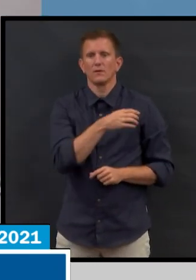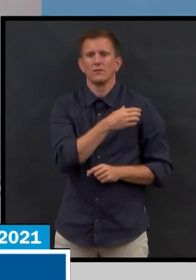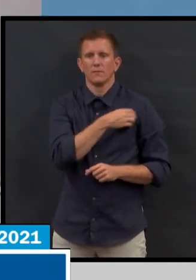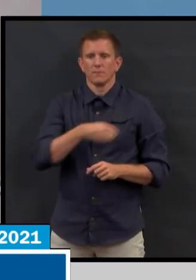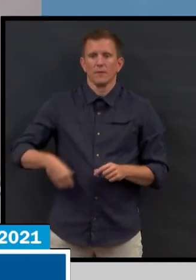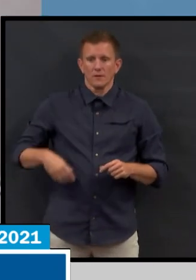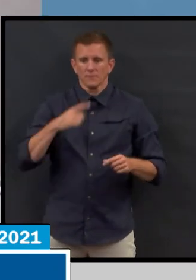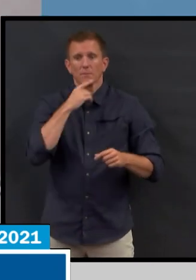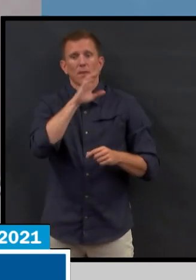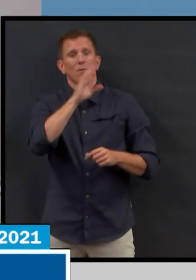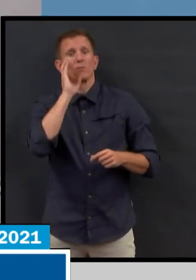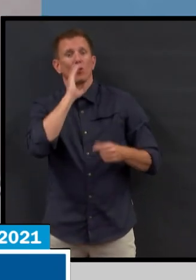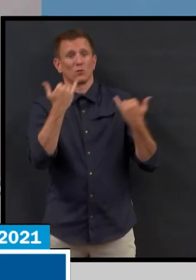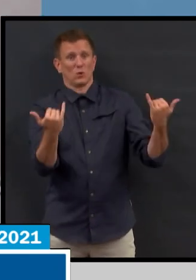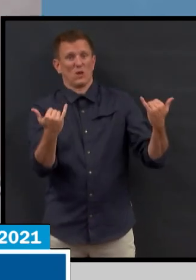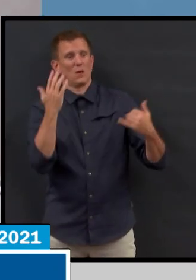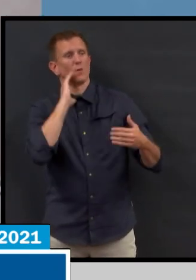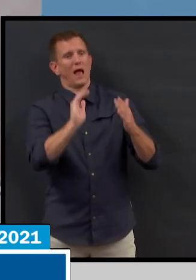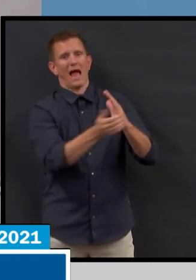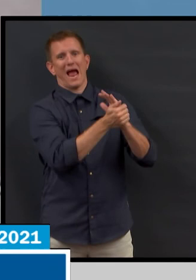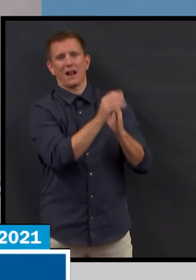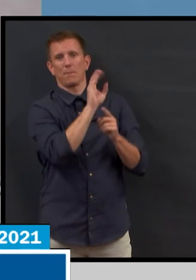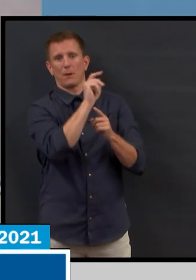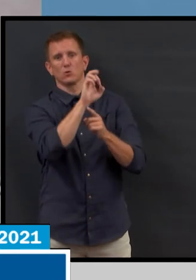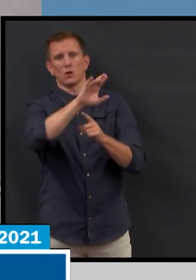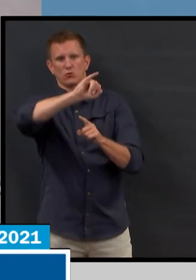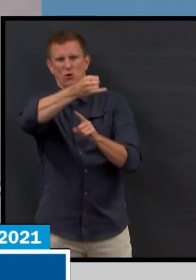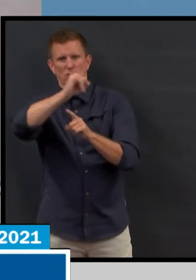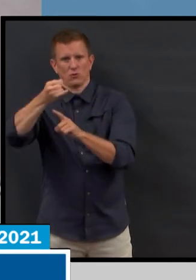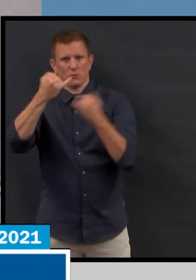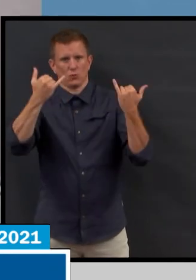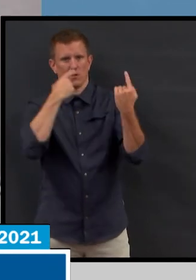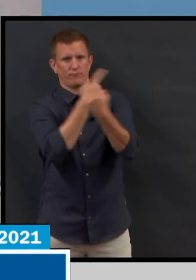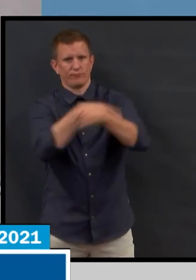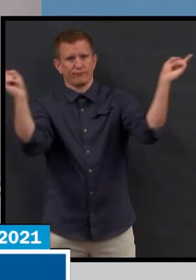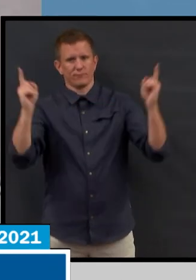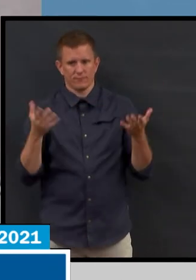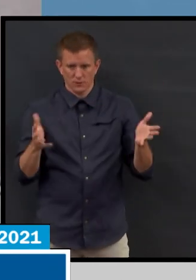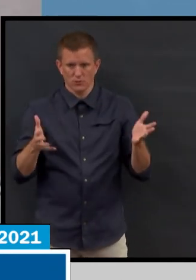meetings all day so i have to admit that i haven't been keeping up today with recent events but